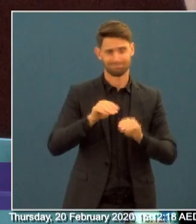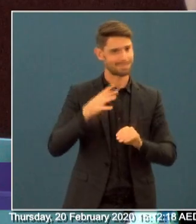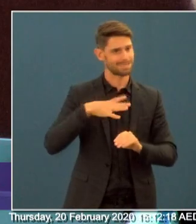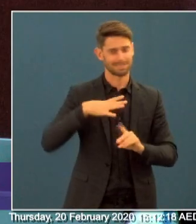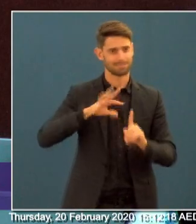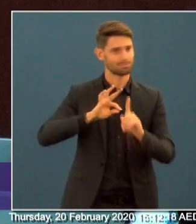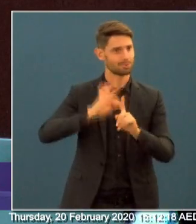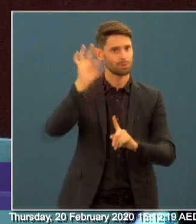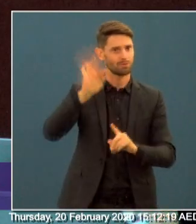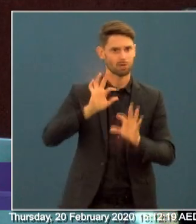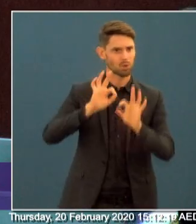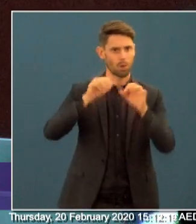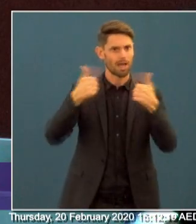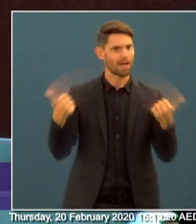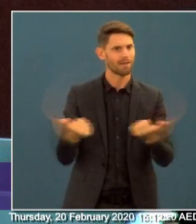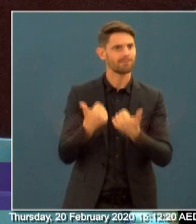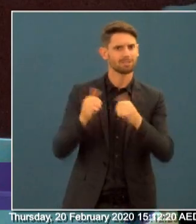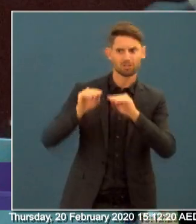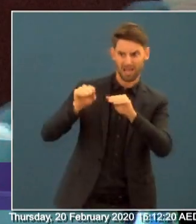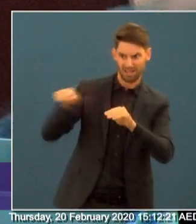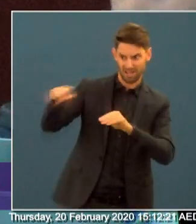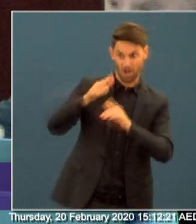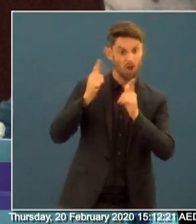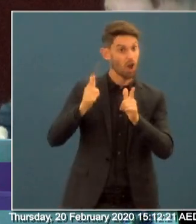In the training, knowledge and skills in the health sector.